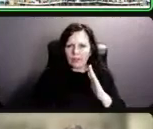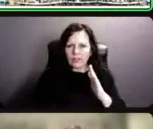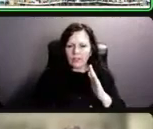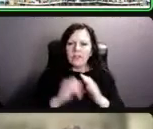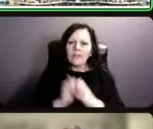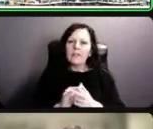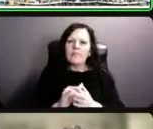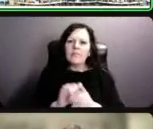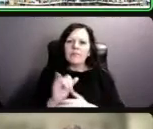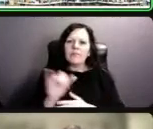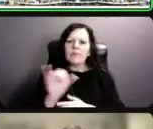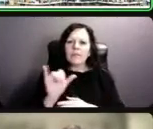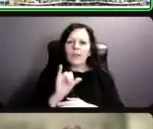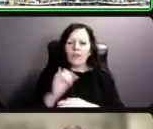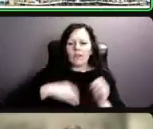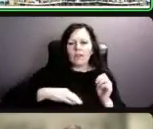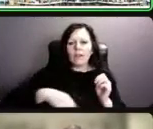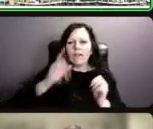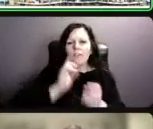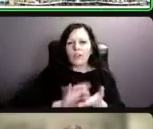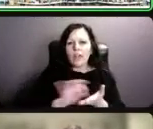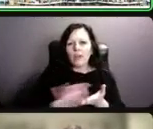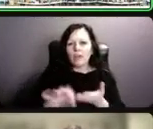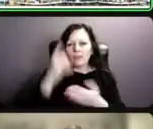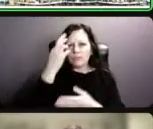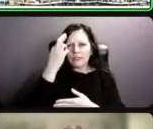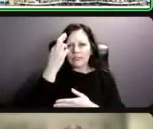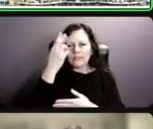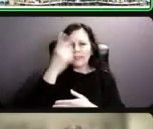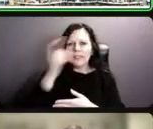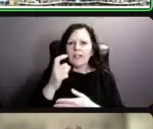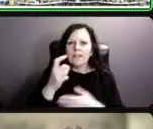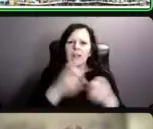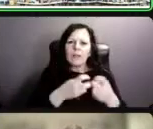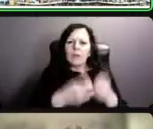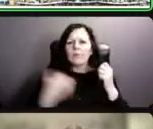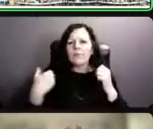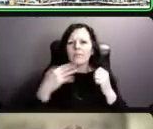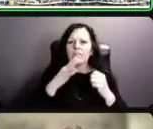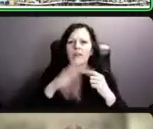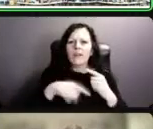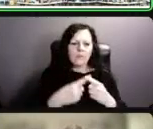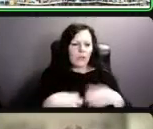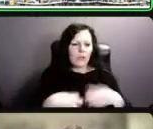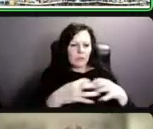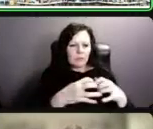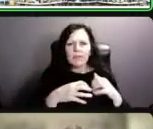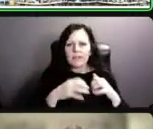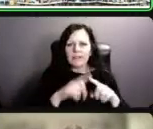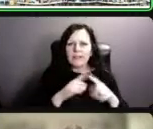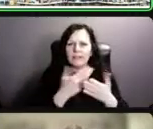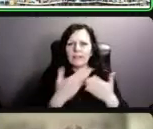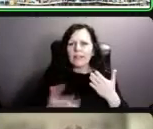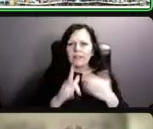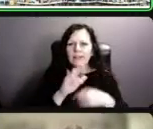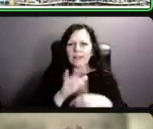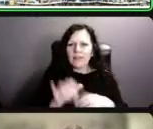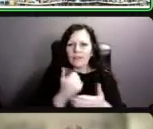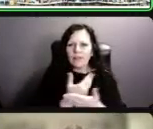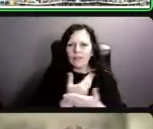AND I'LL ALSO HIGHLIGHT WITH THE 20 PERCENT DISCOUNT.